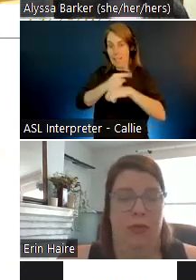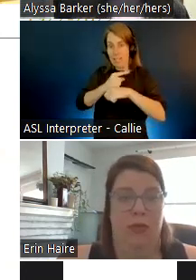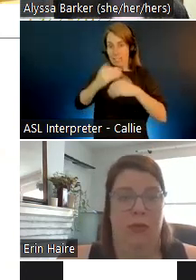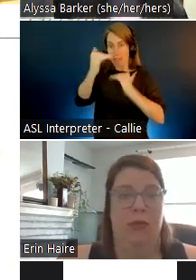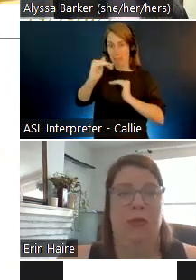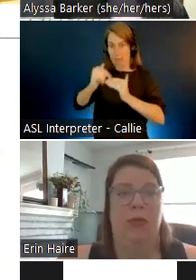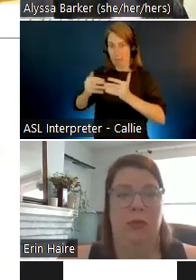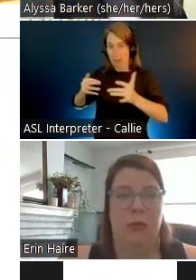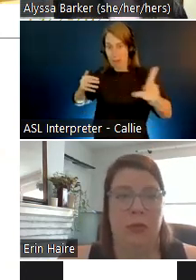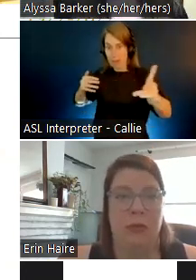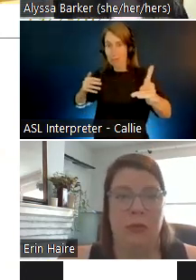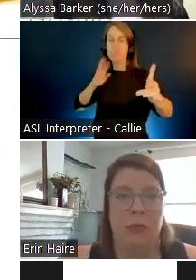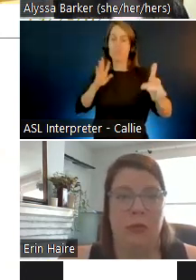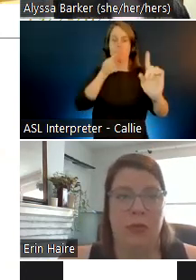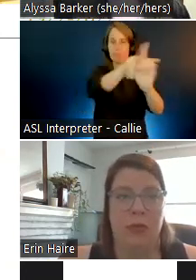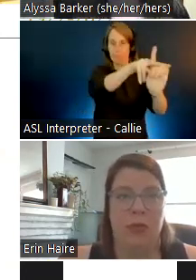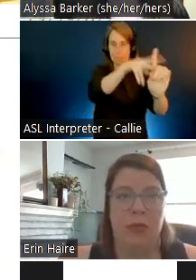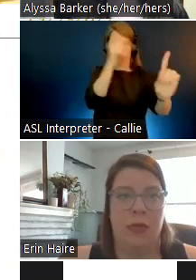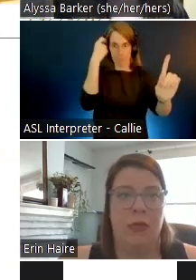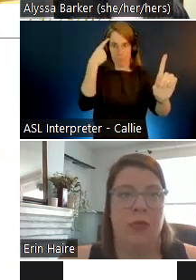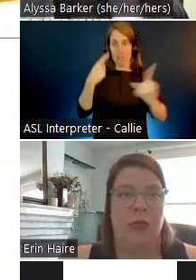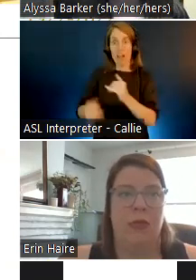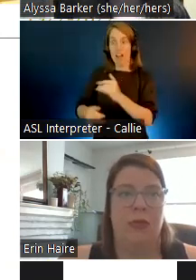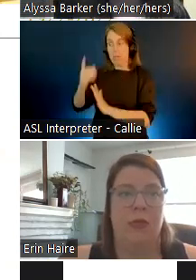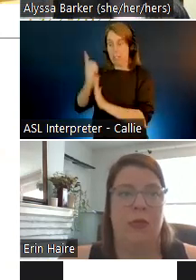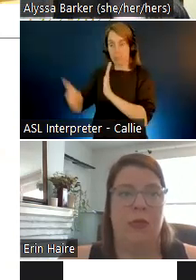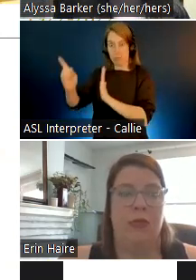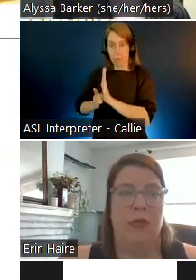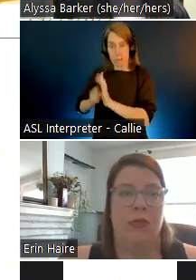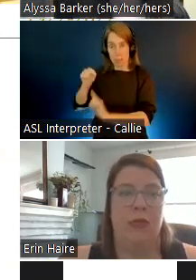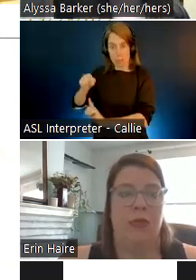um is sometimes a moving target if there was a specific date that something happened